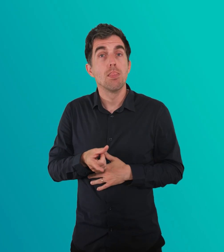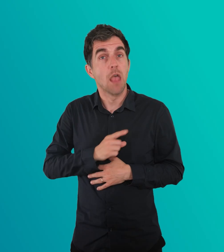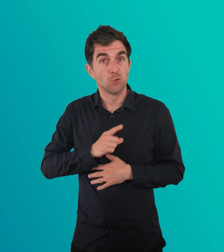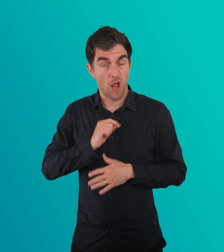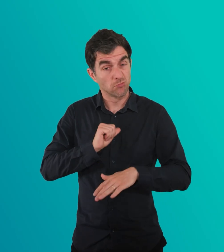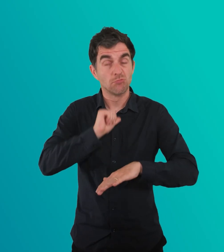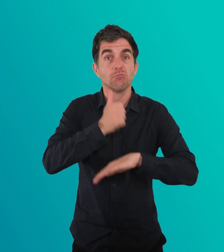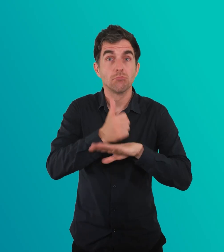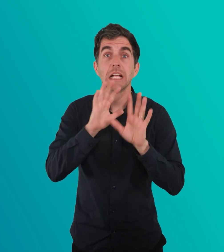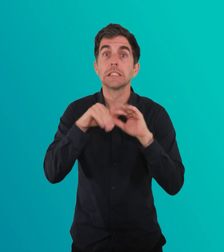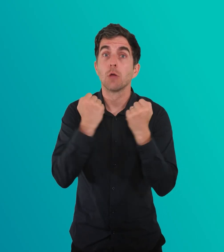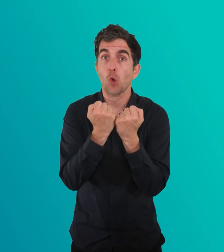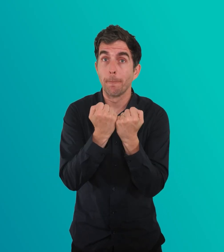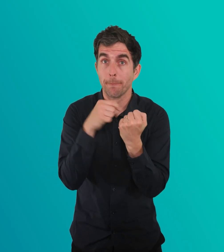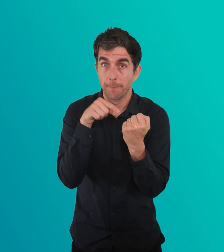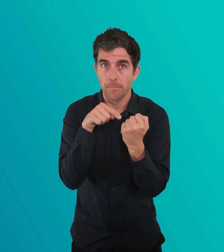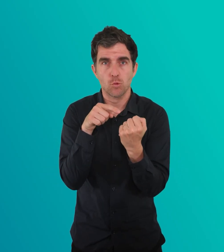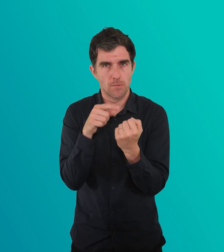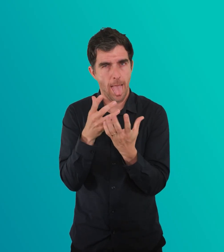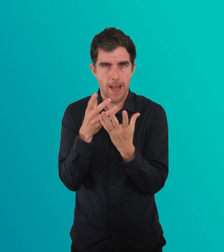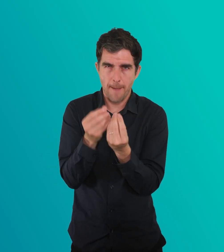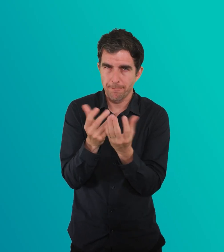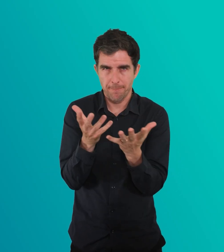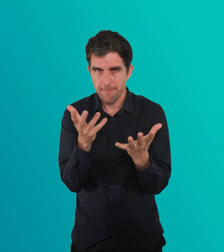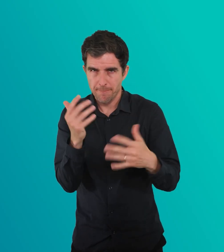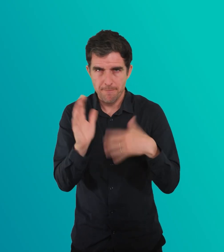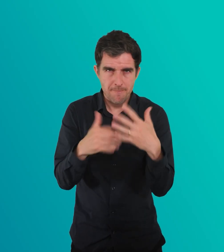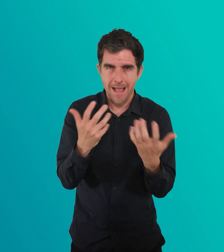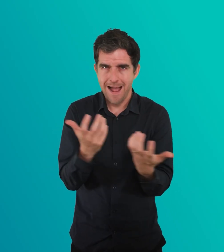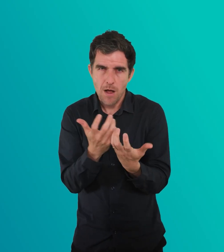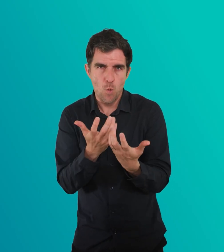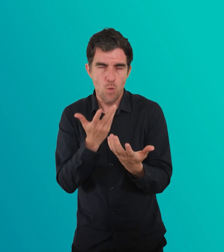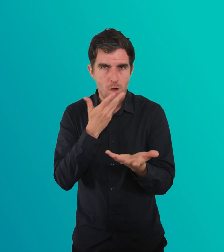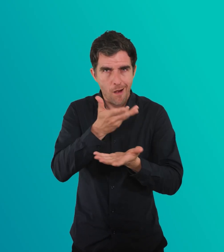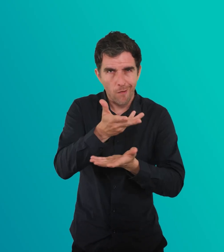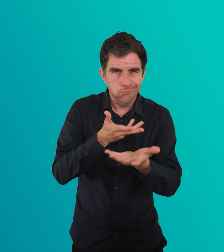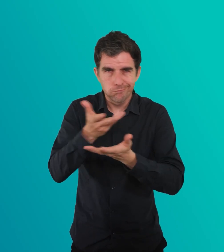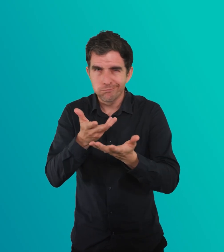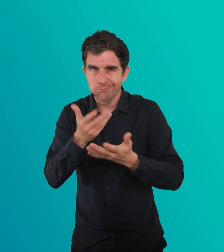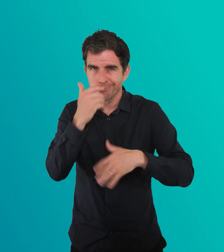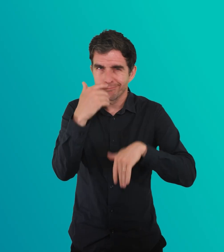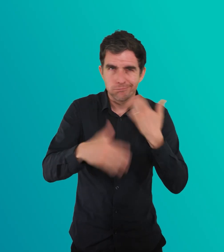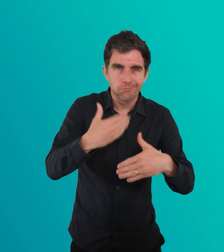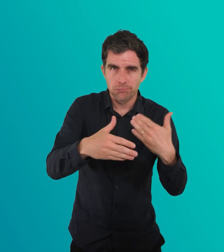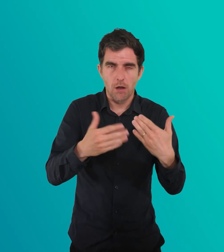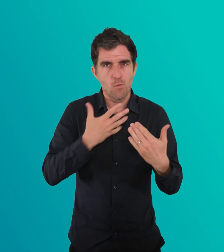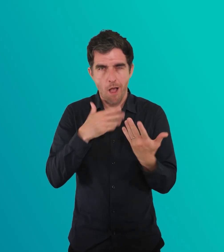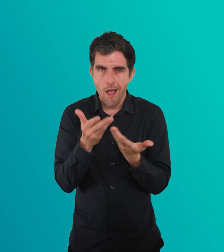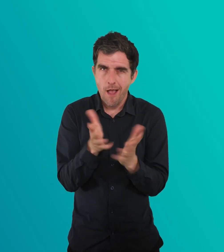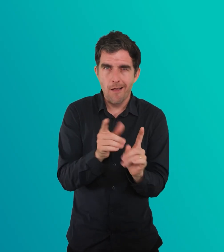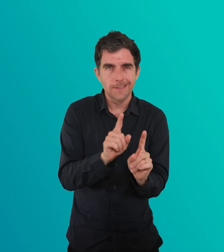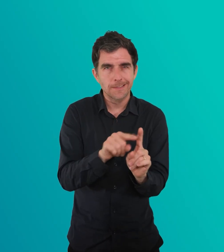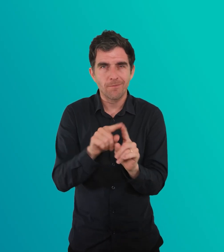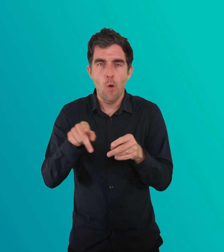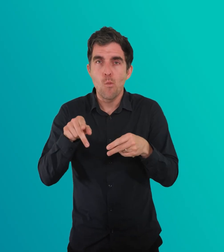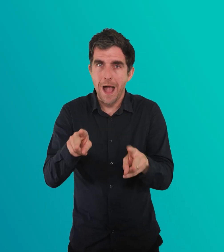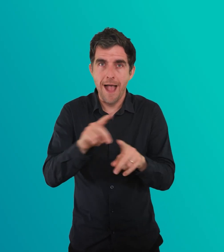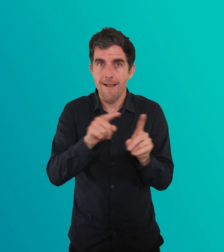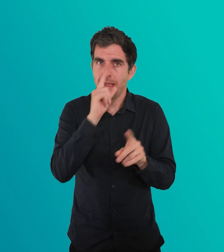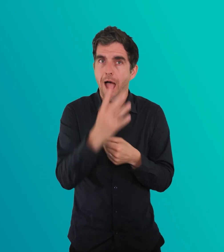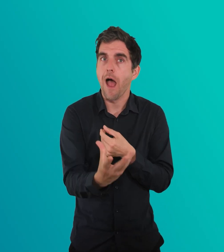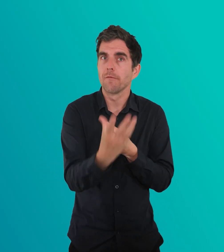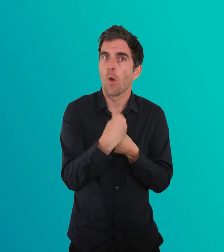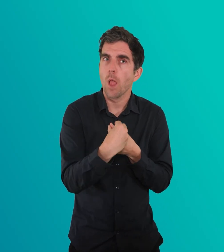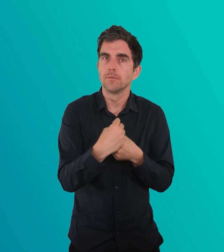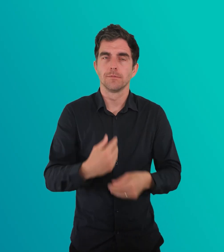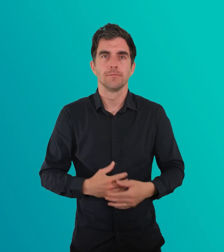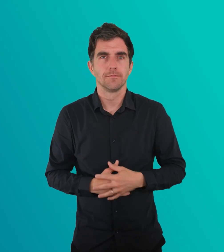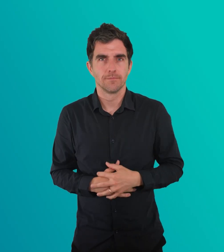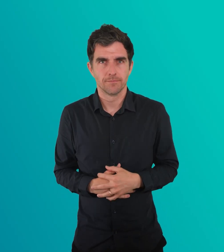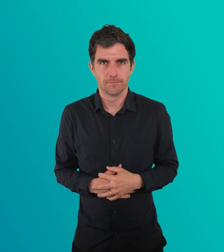which is why the steering group has taken care to design an engagement programme that offers a variety of other ways to get involved.